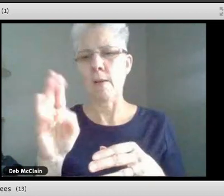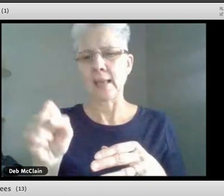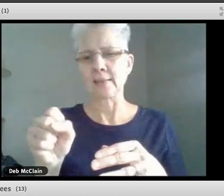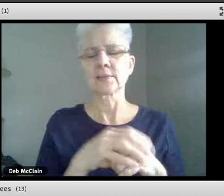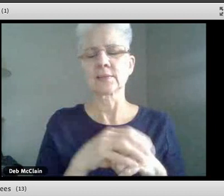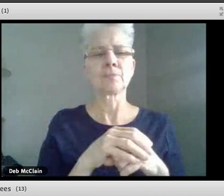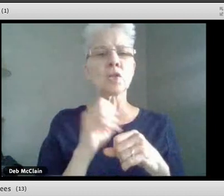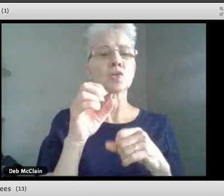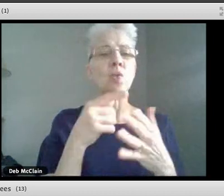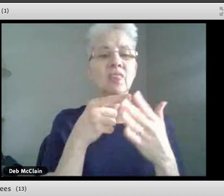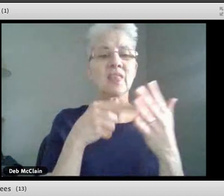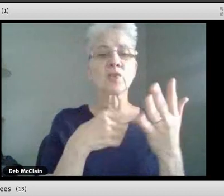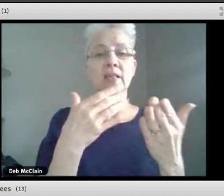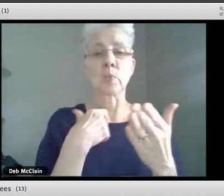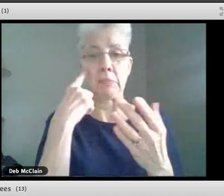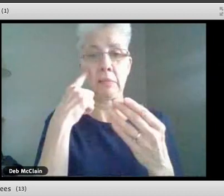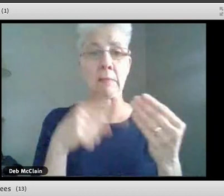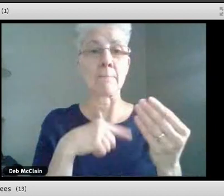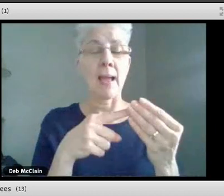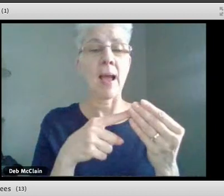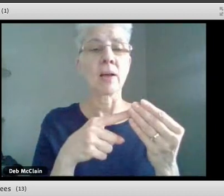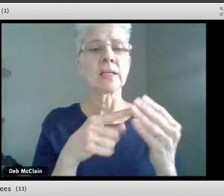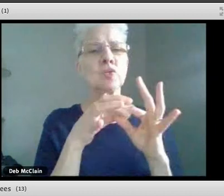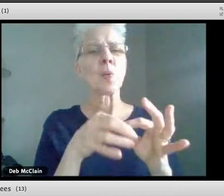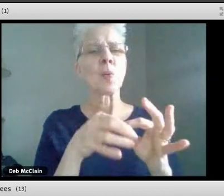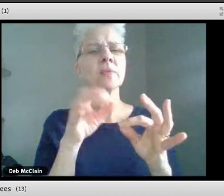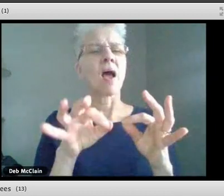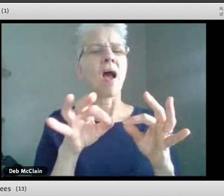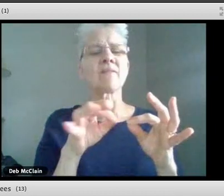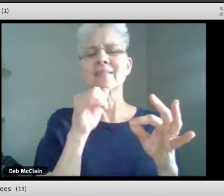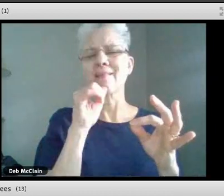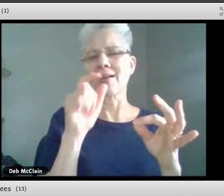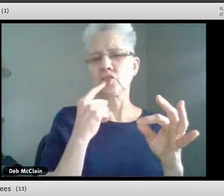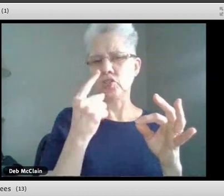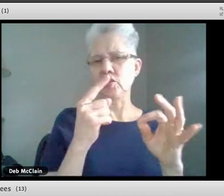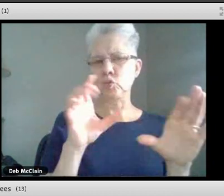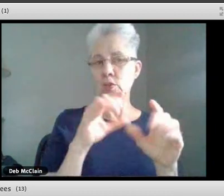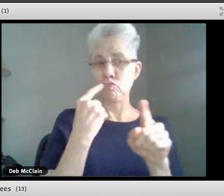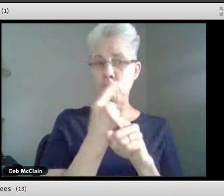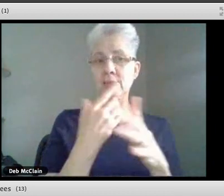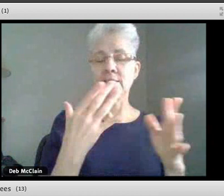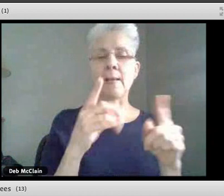about in terms of not just doing the right thing but enhancing people's experiences